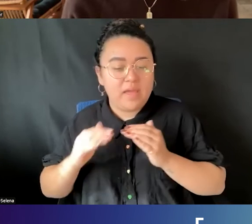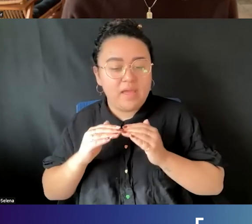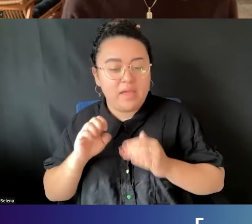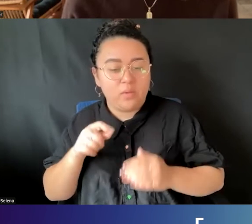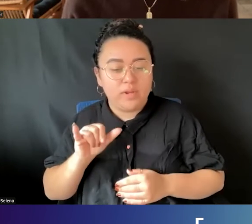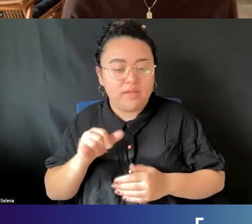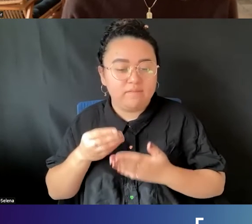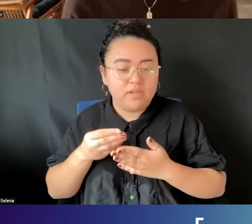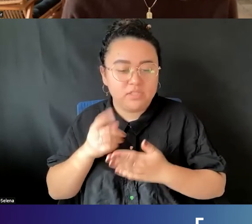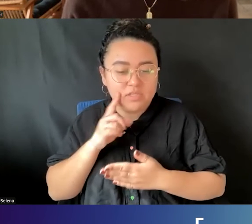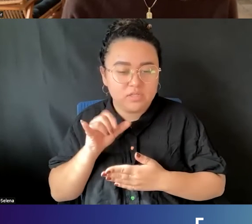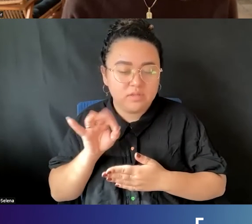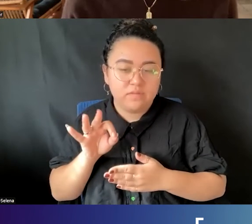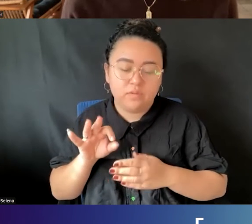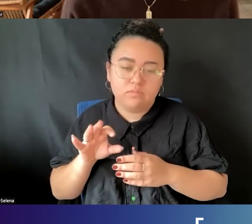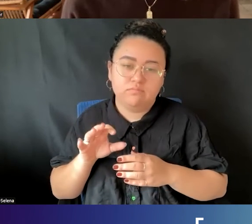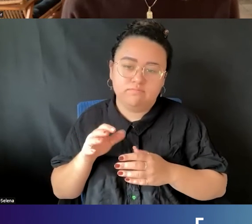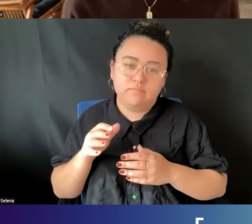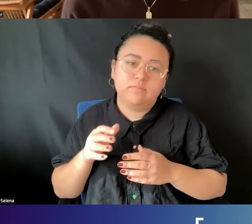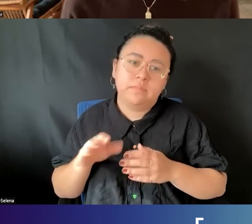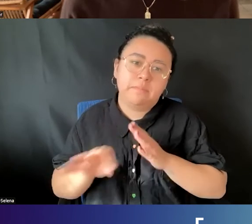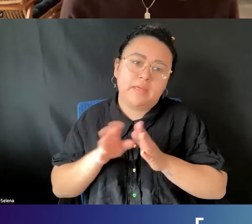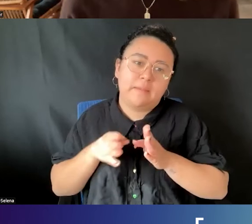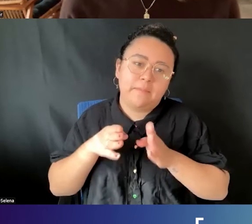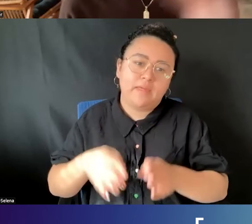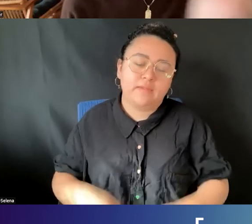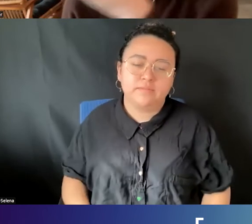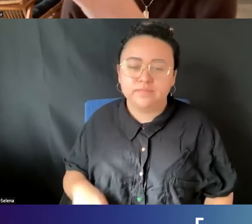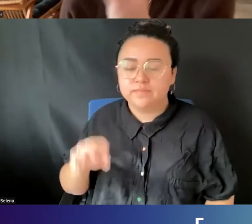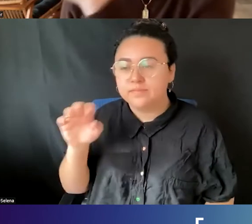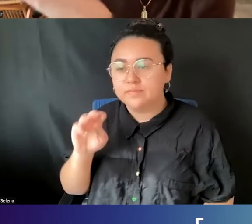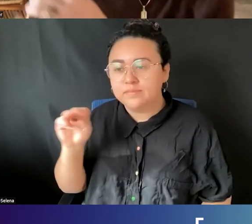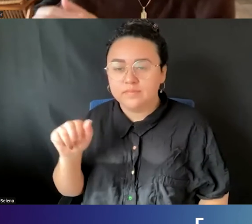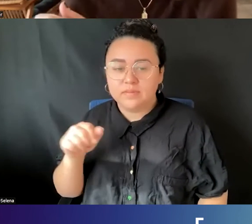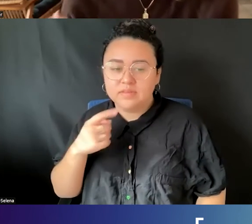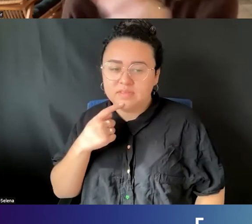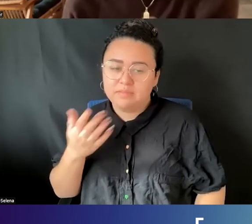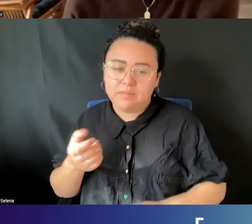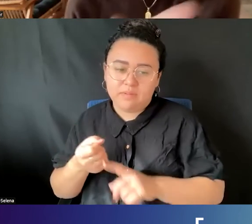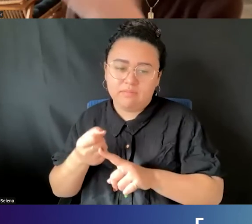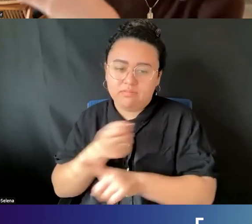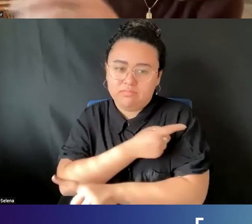If you do go that route. This is maybe, you know derailing us in too much of a one direction.